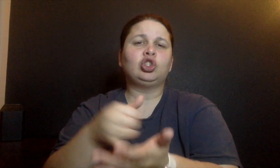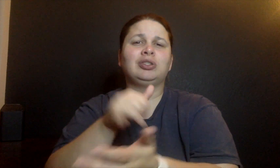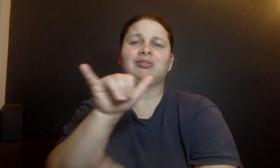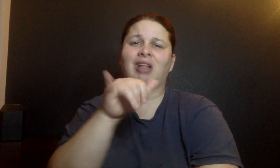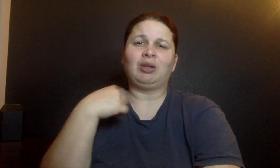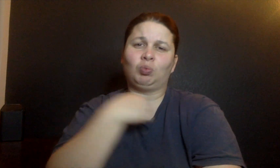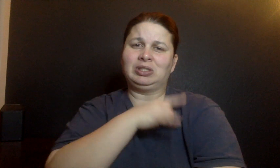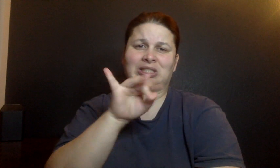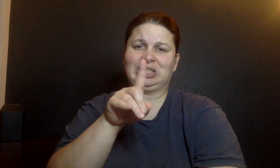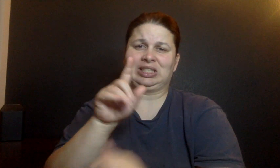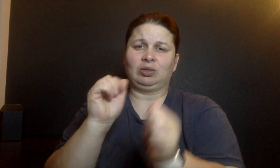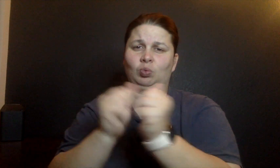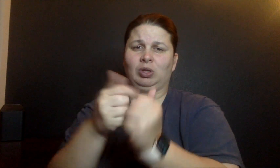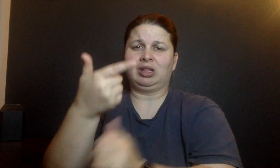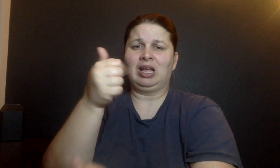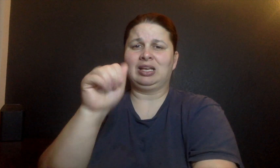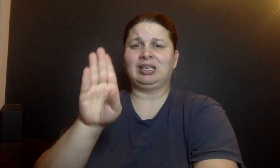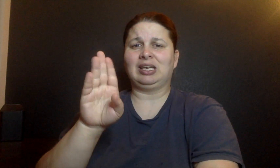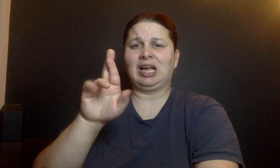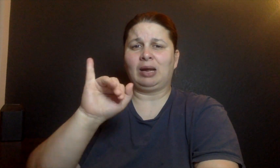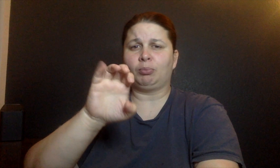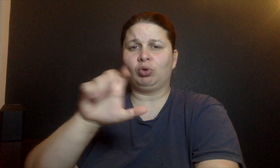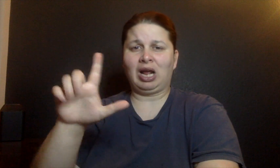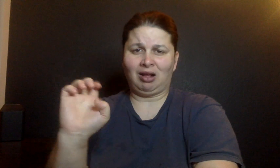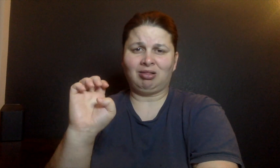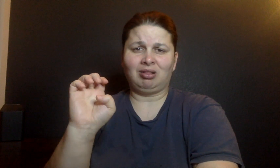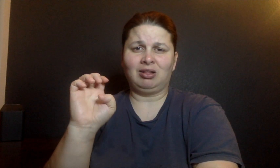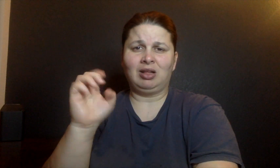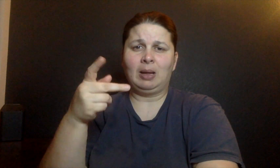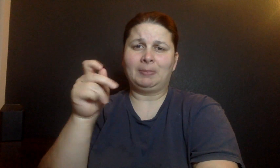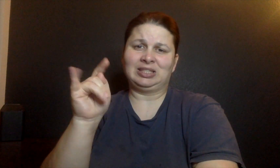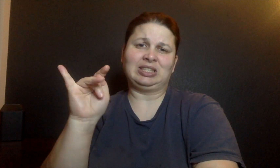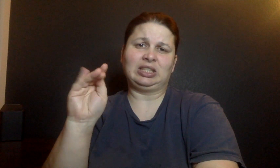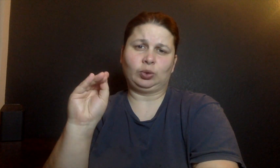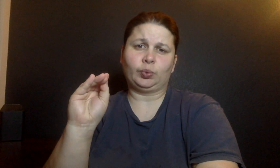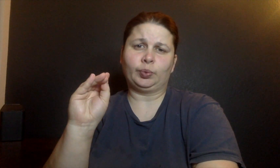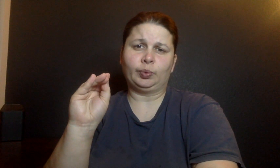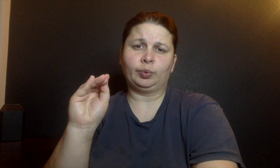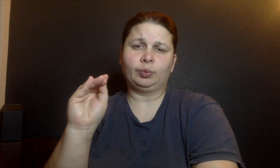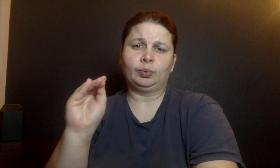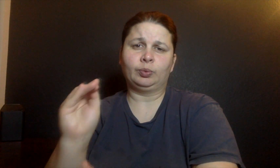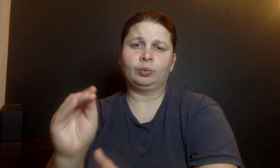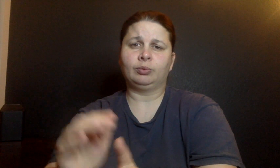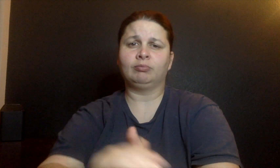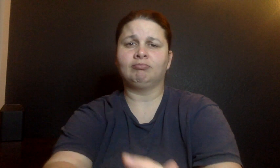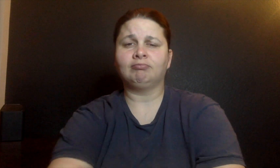Just like we did with Gabrielle "Gabby" Petito.